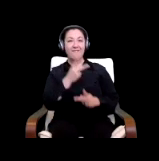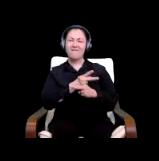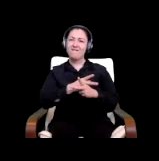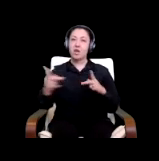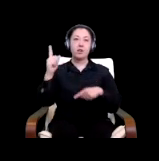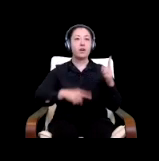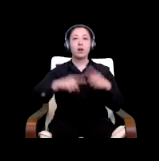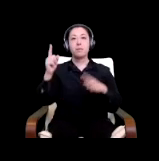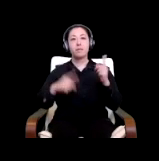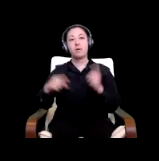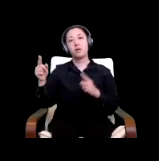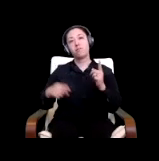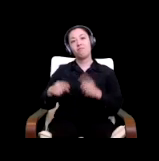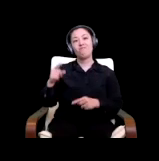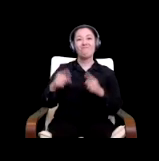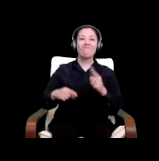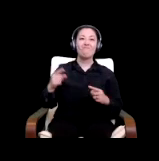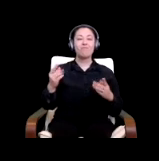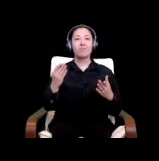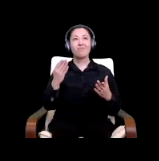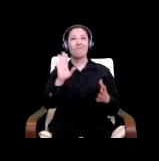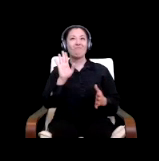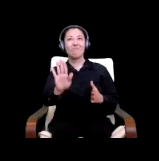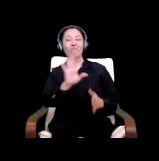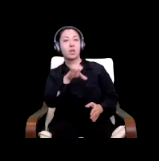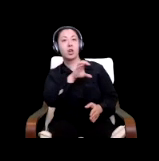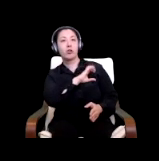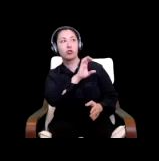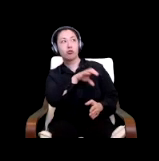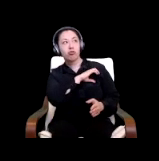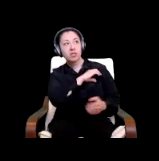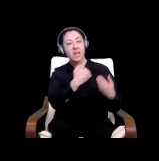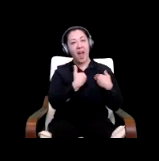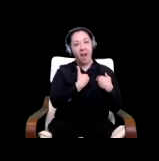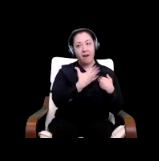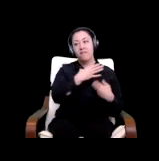will vary on what characteristics they have and the severity of those characteristics.